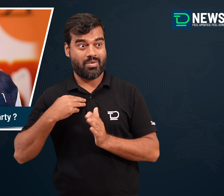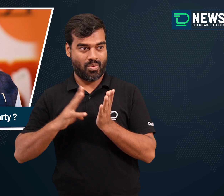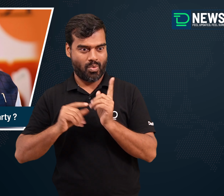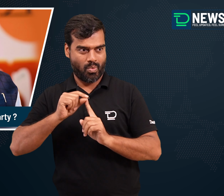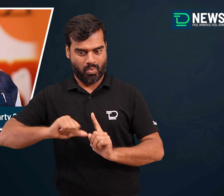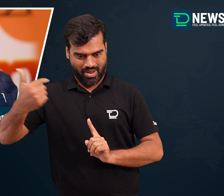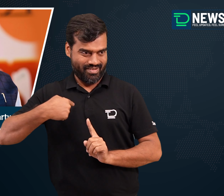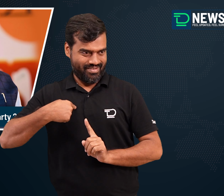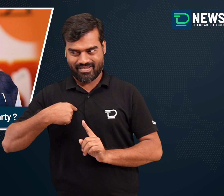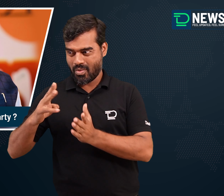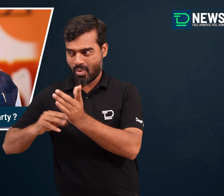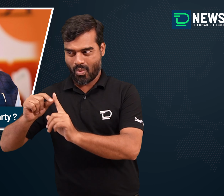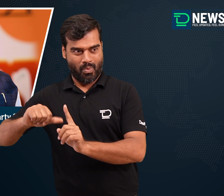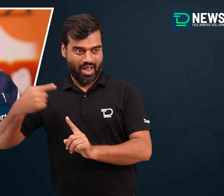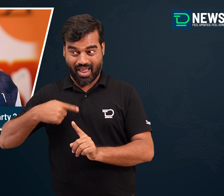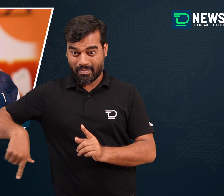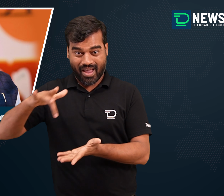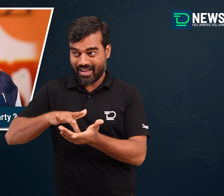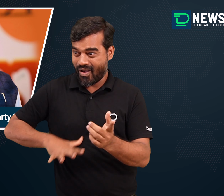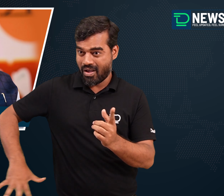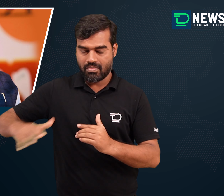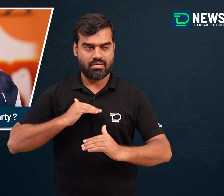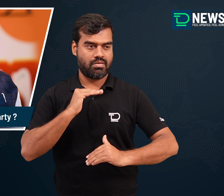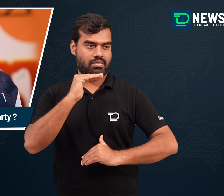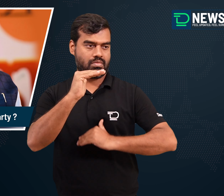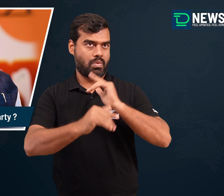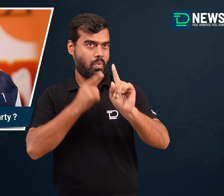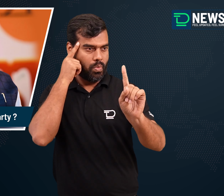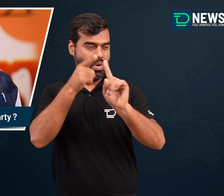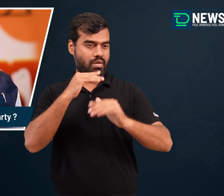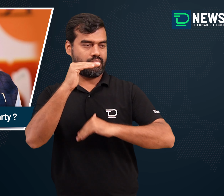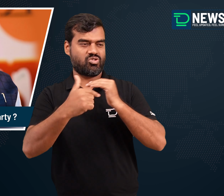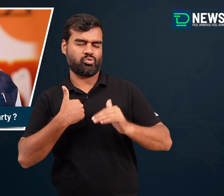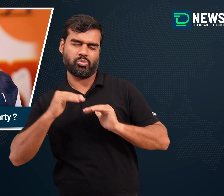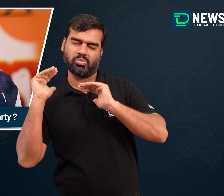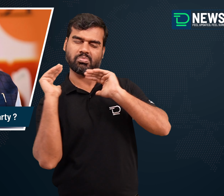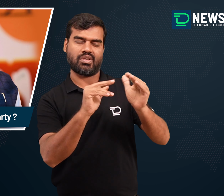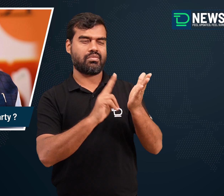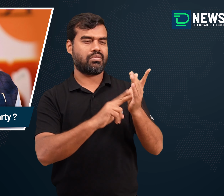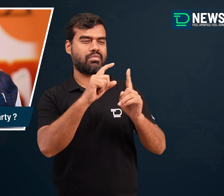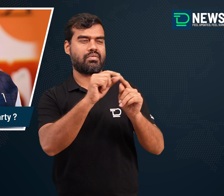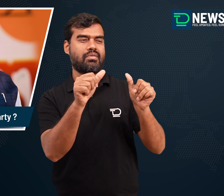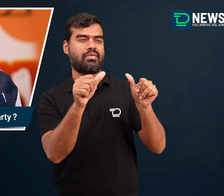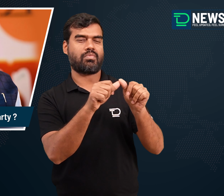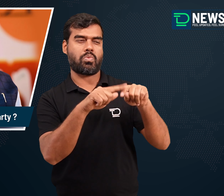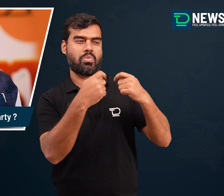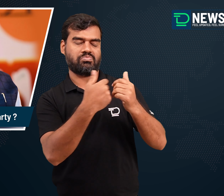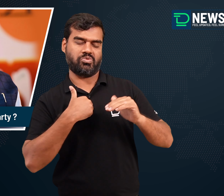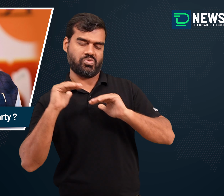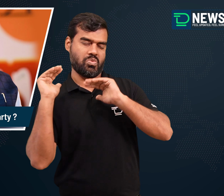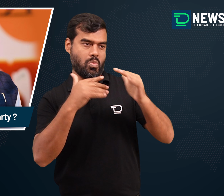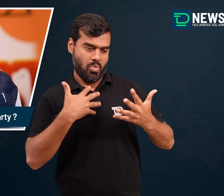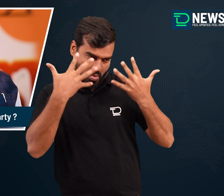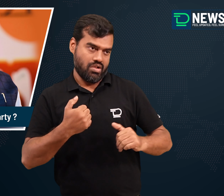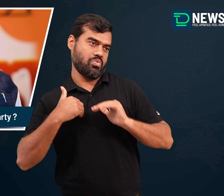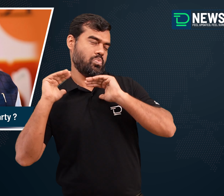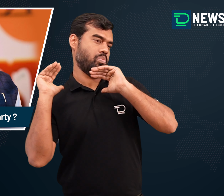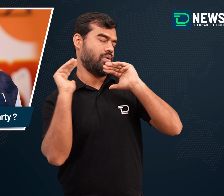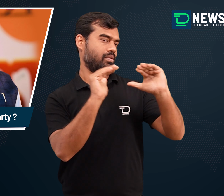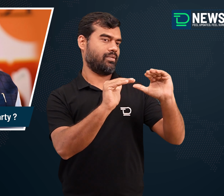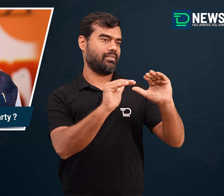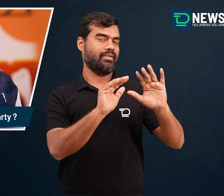Therefore, they said that they want to support the NDA team in the development of their constituency.